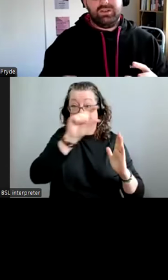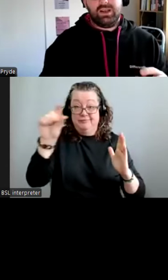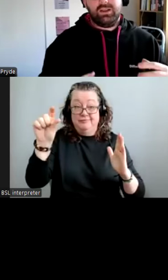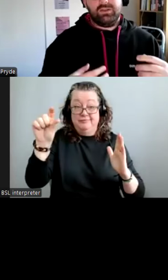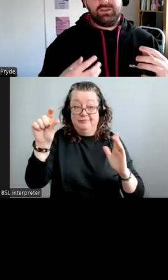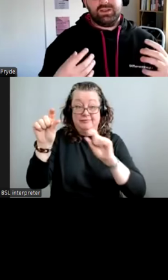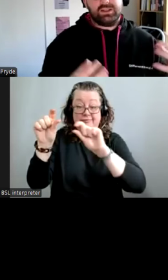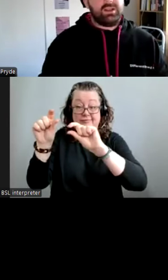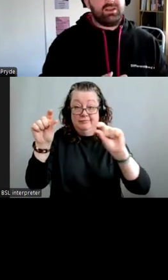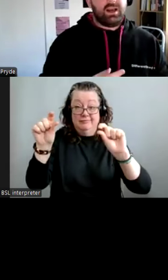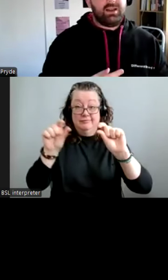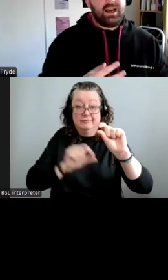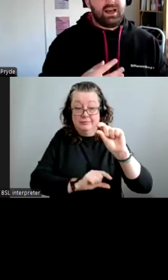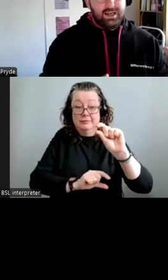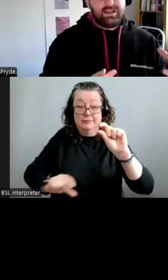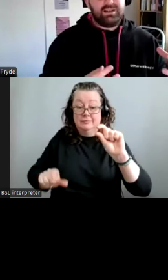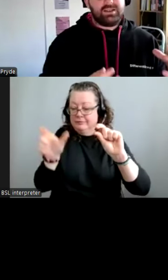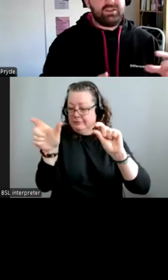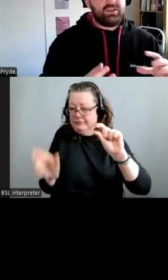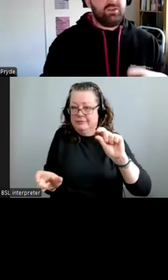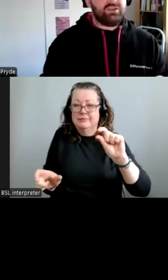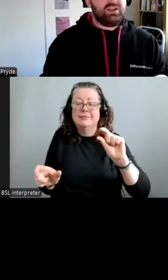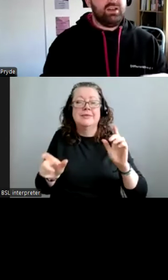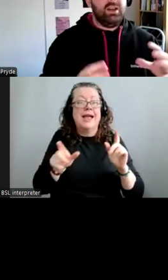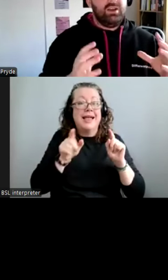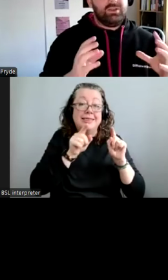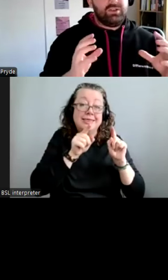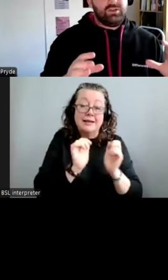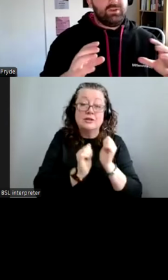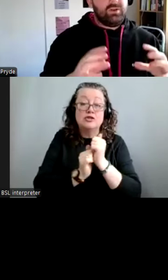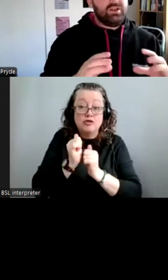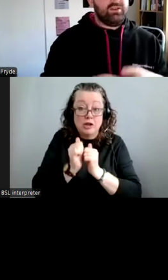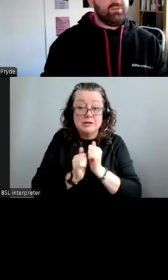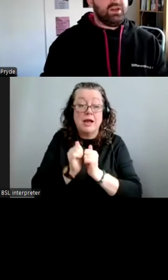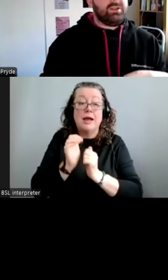it allows assistive technology to group content on our page.